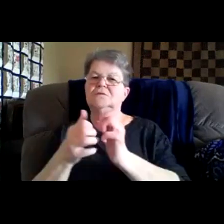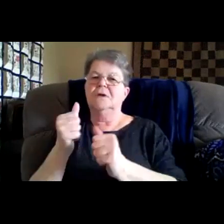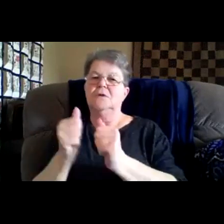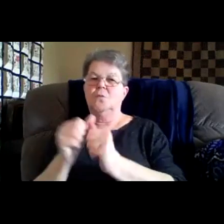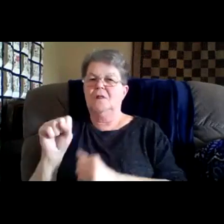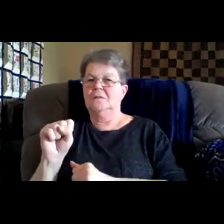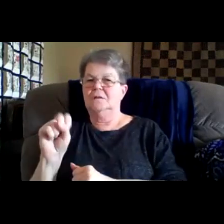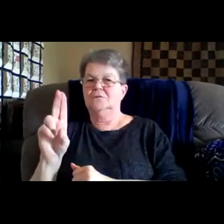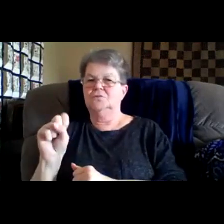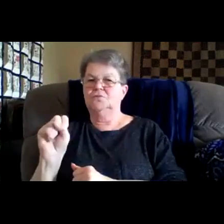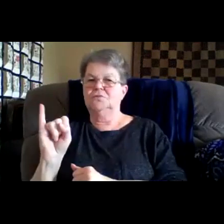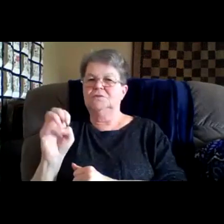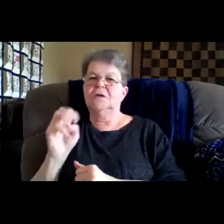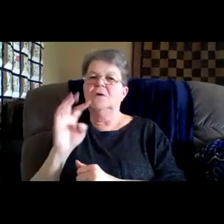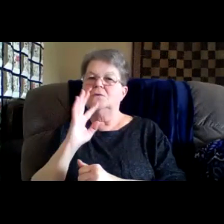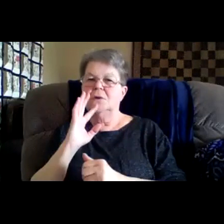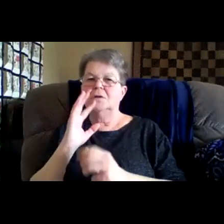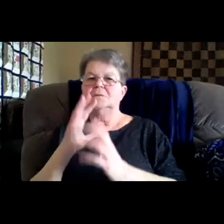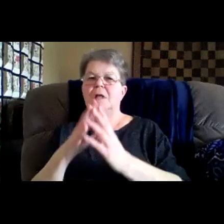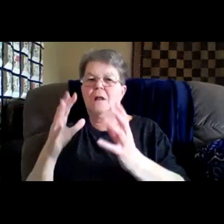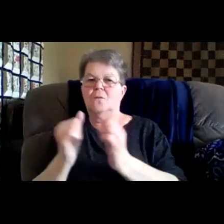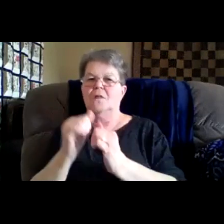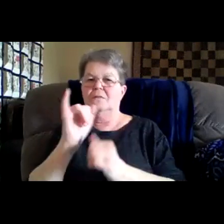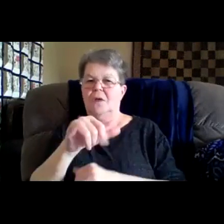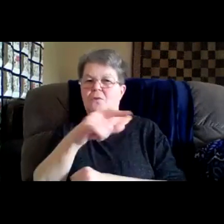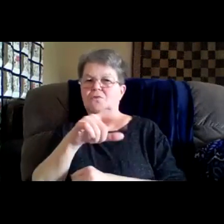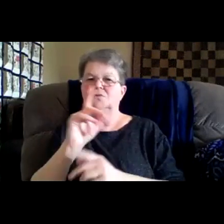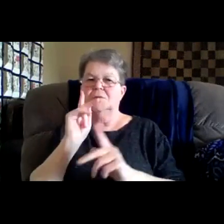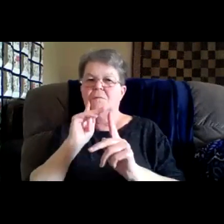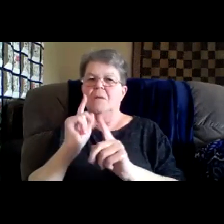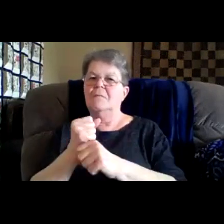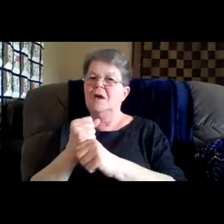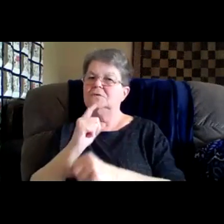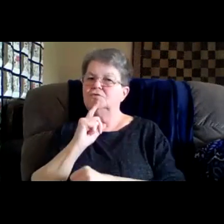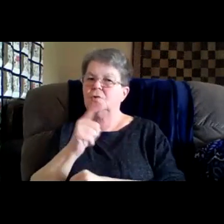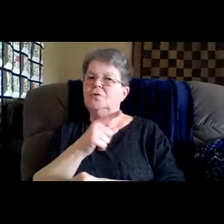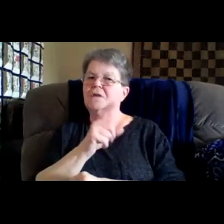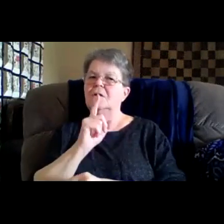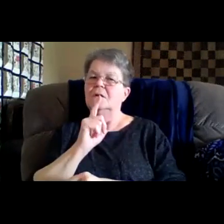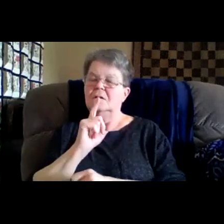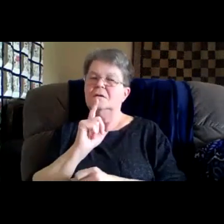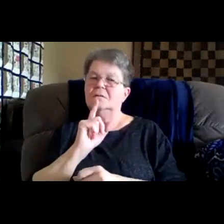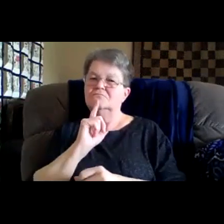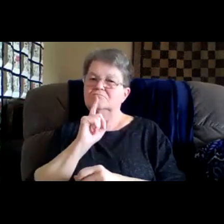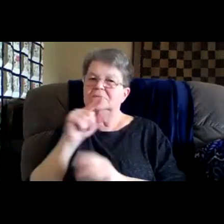we talked a lot with those people to make sure that they really were people that were deeply involved in Susie's life.